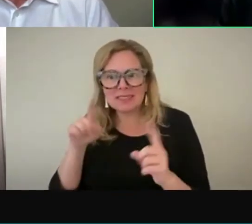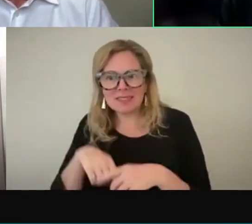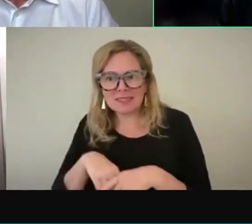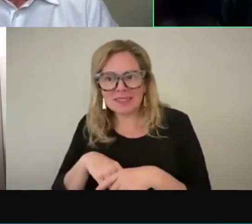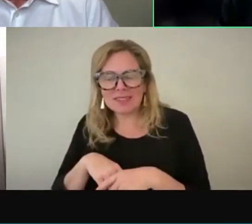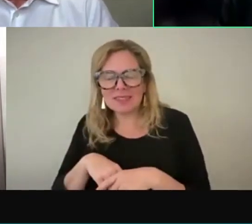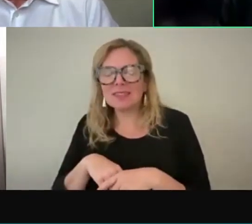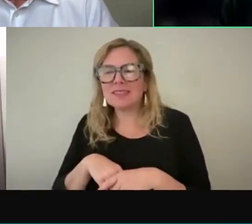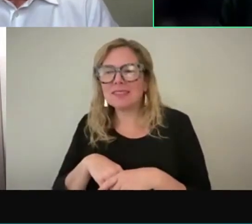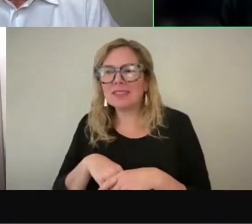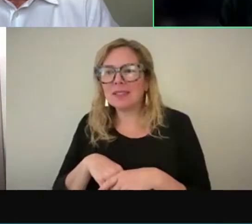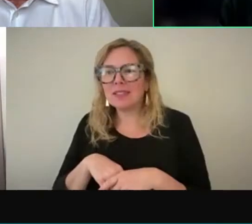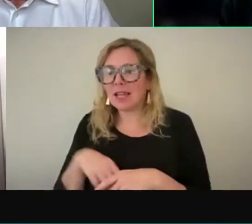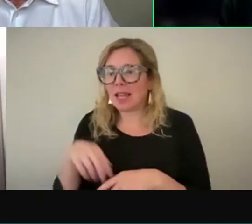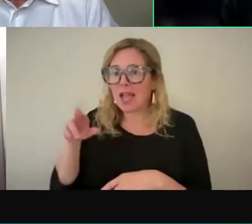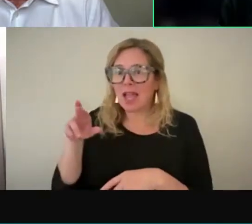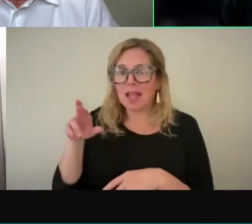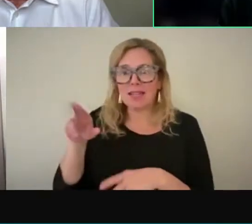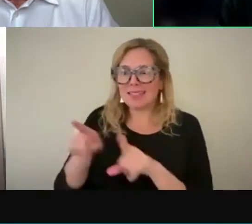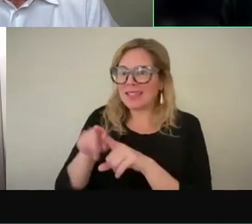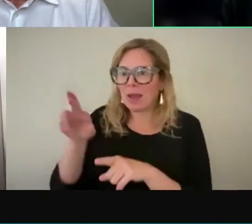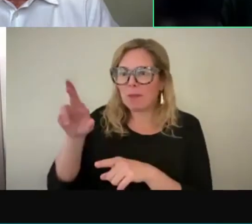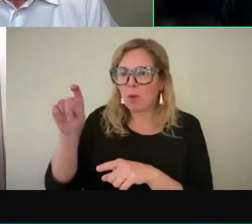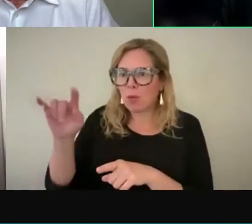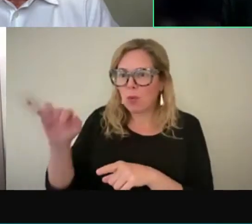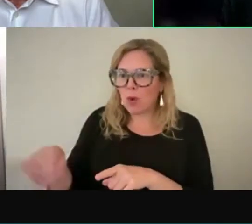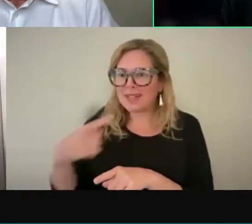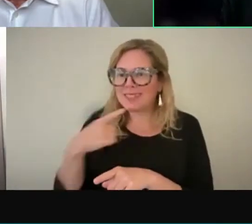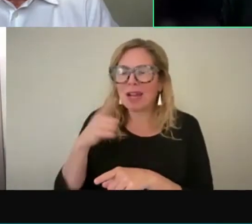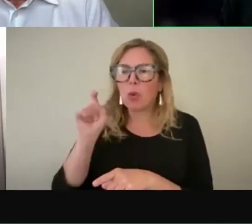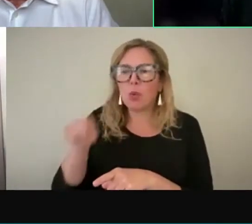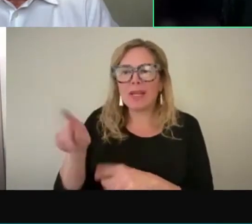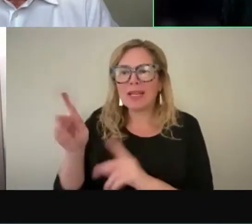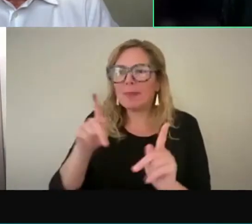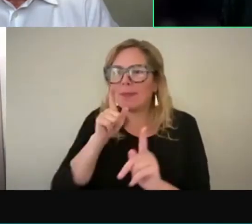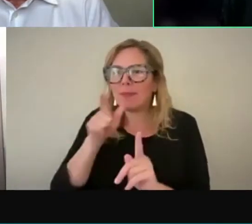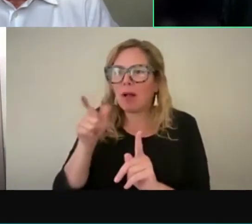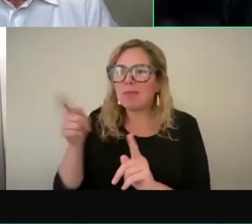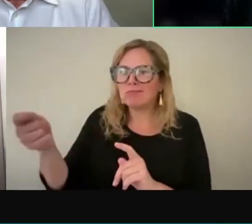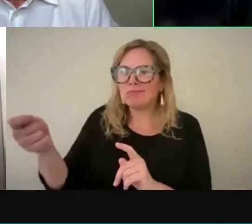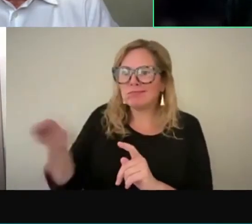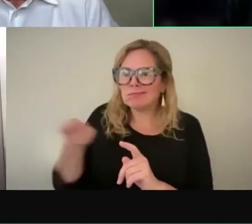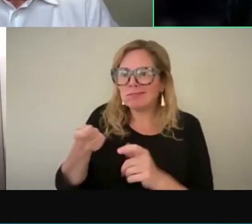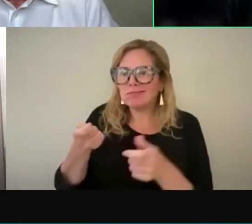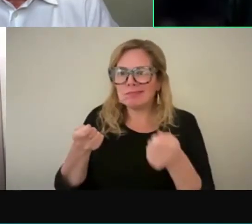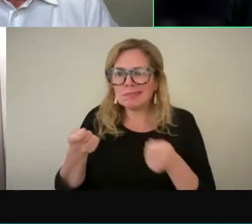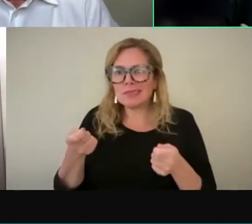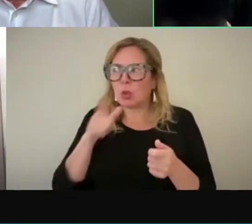we need people who are experiencing whatever kind of help they need, right? And with that,